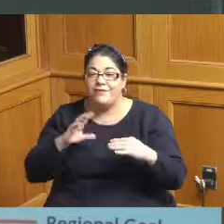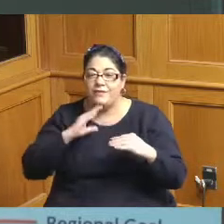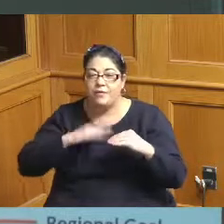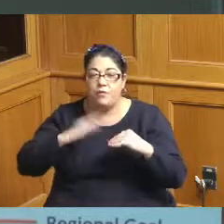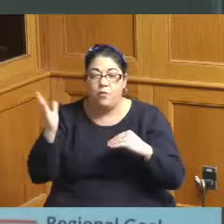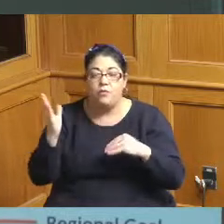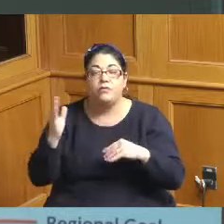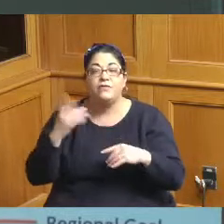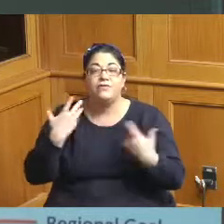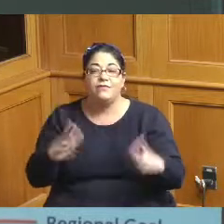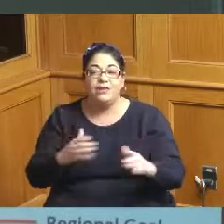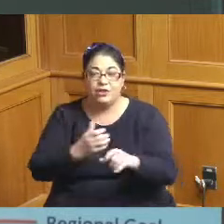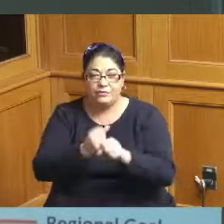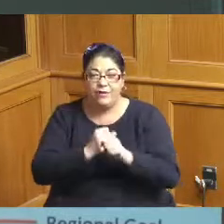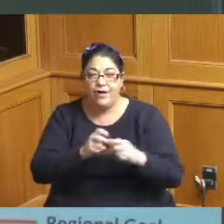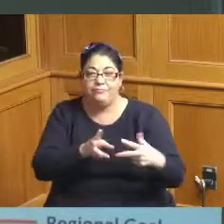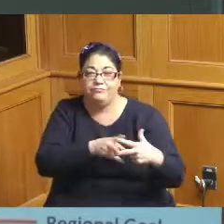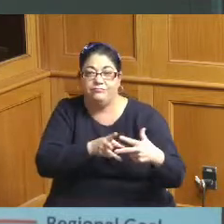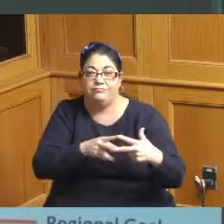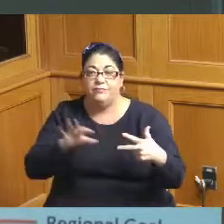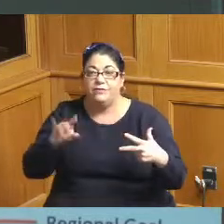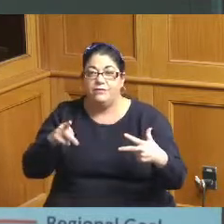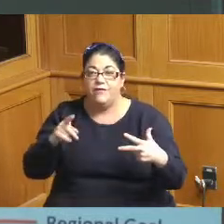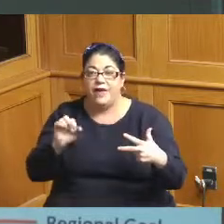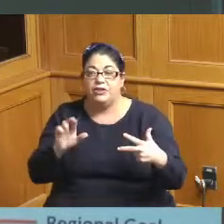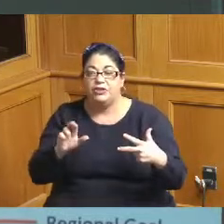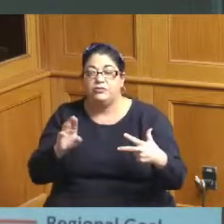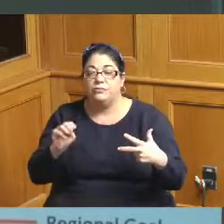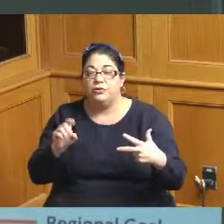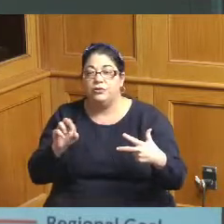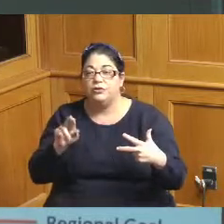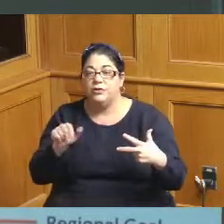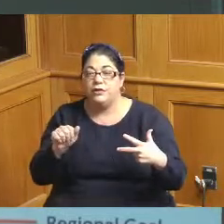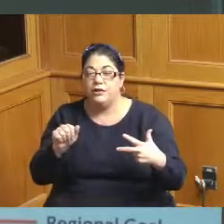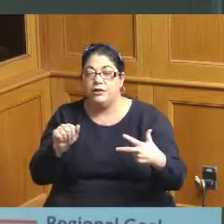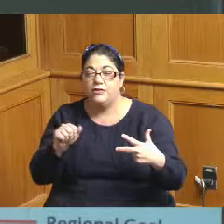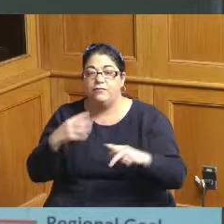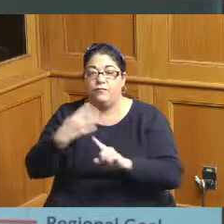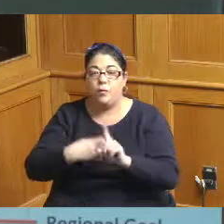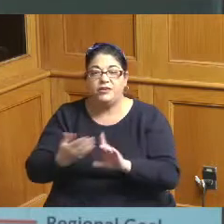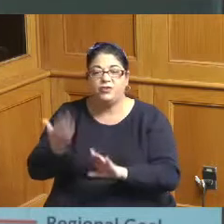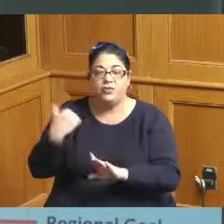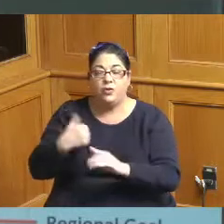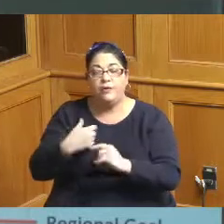their Pfizer or Moderna four months earlier in addition anyone over the age of 12 with medium